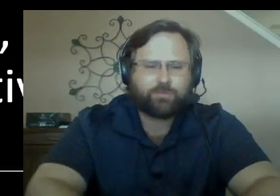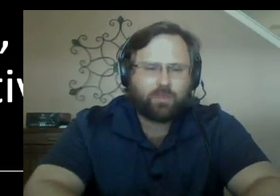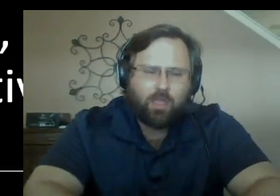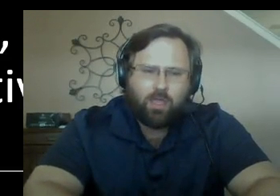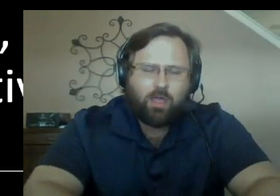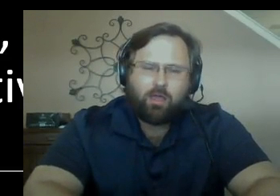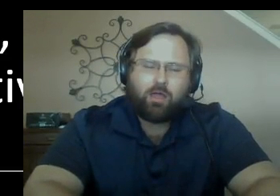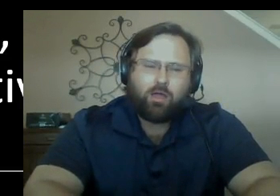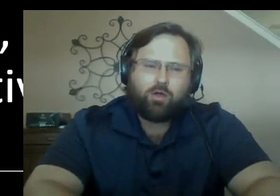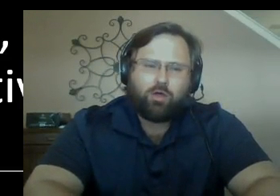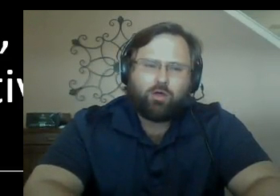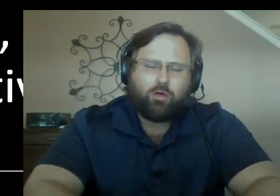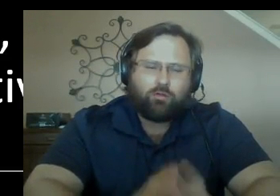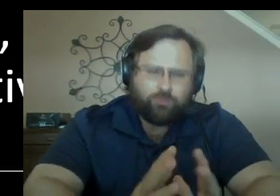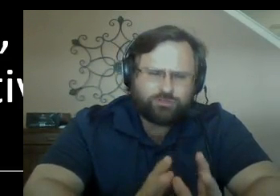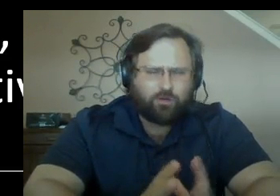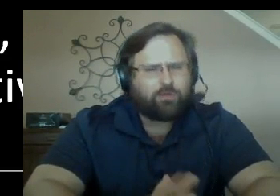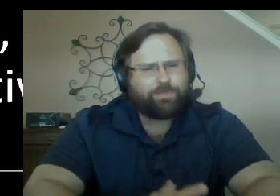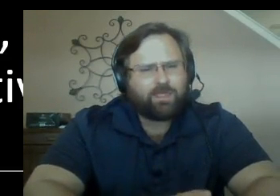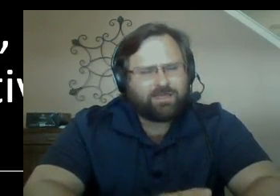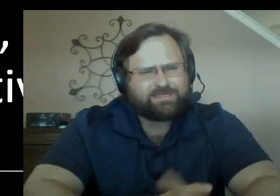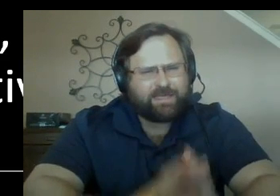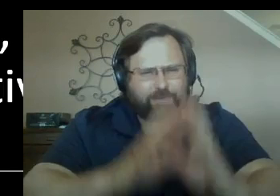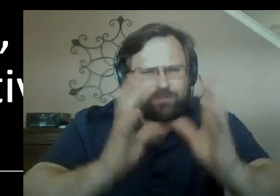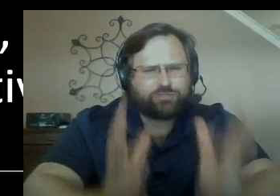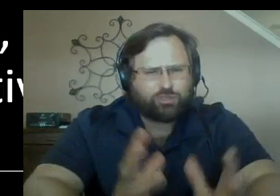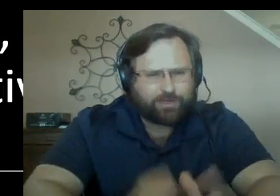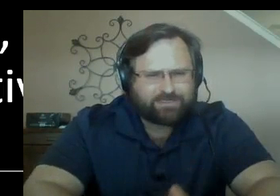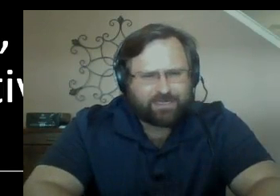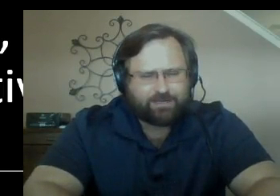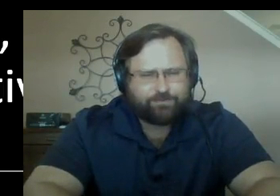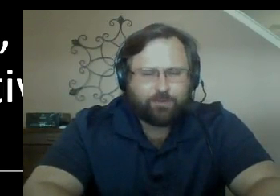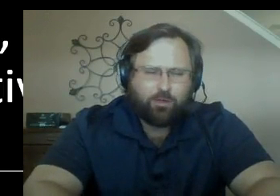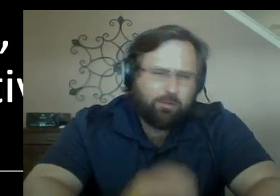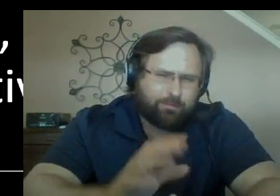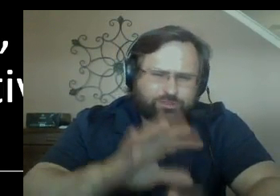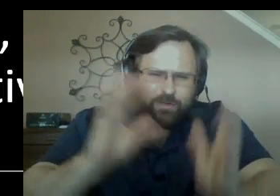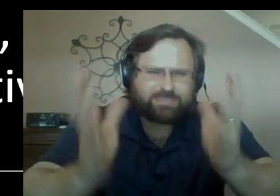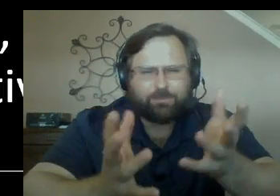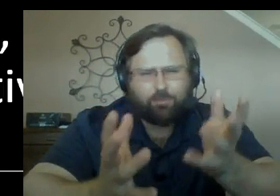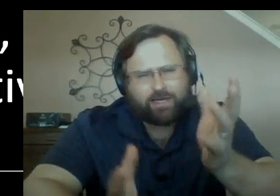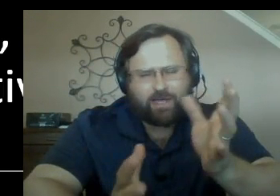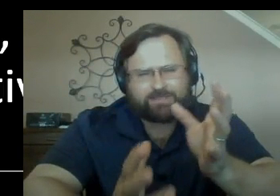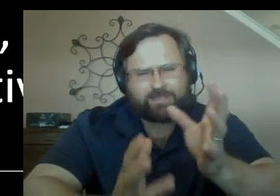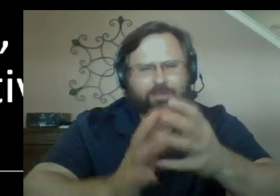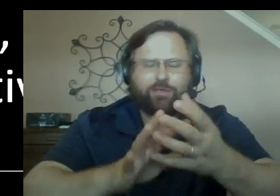first of all let's think about surrogacy remember surrogracy is a broad concept that